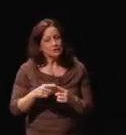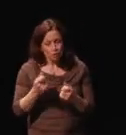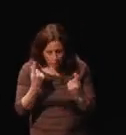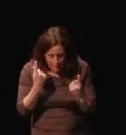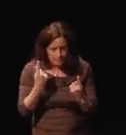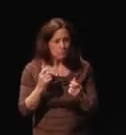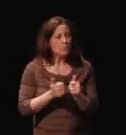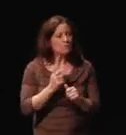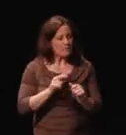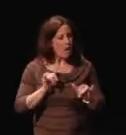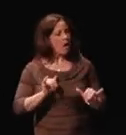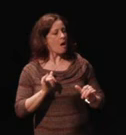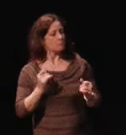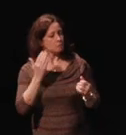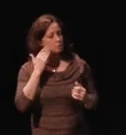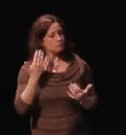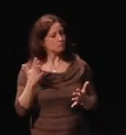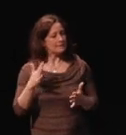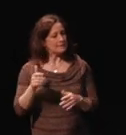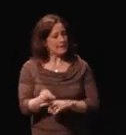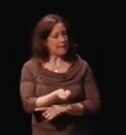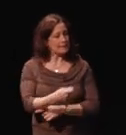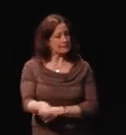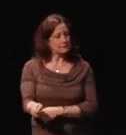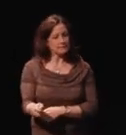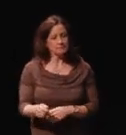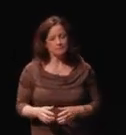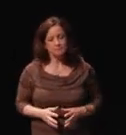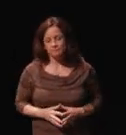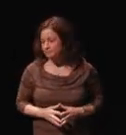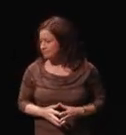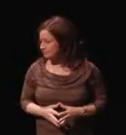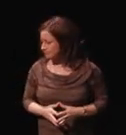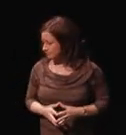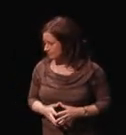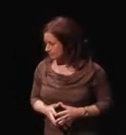Most people knew tennis. This is 1973.